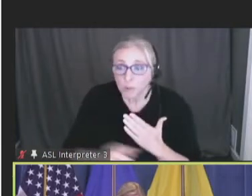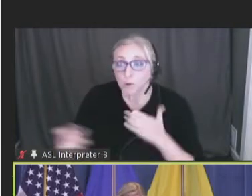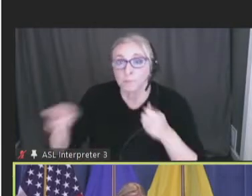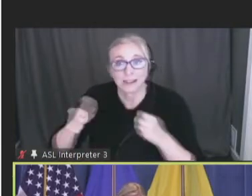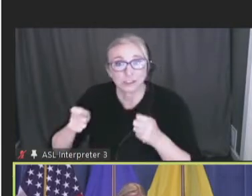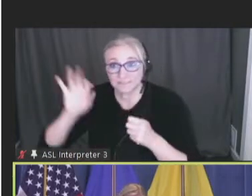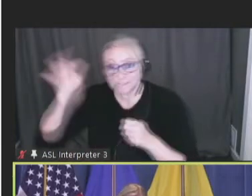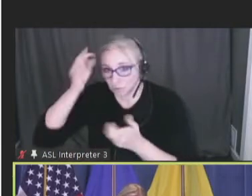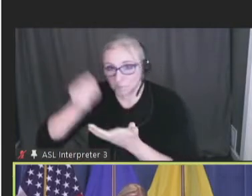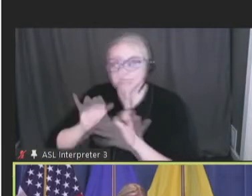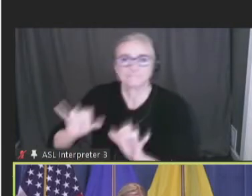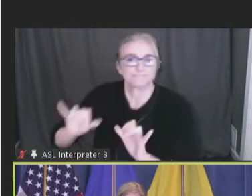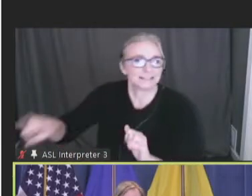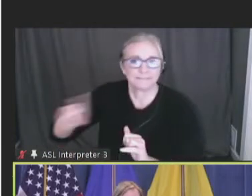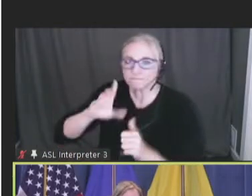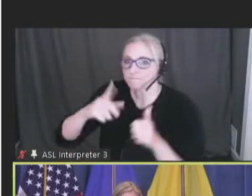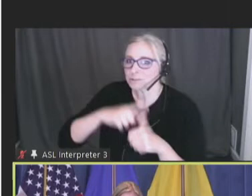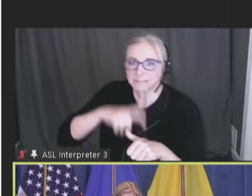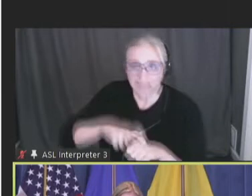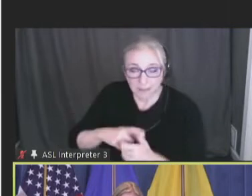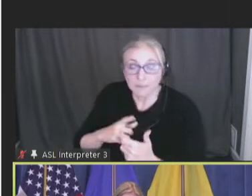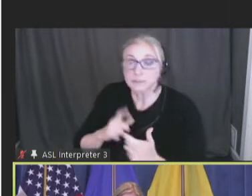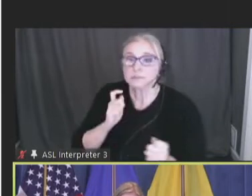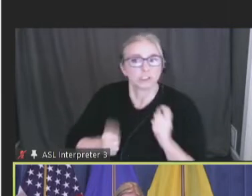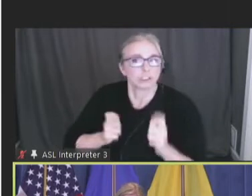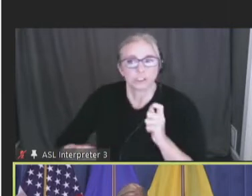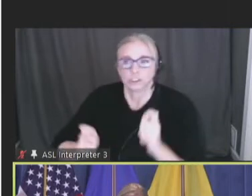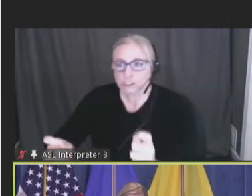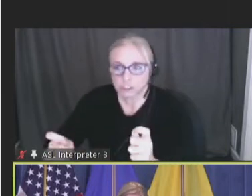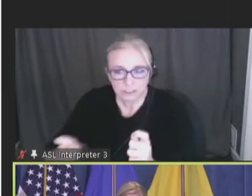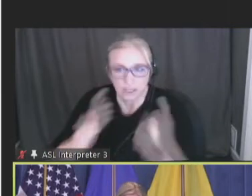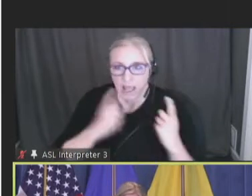Additionally, due to the constant changing landscape of COVID-19,